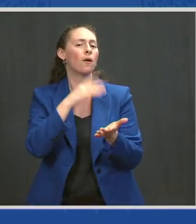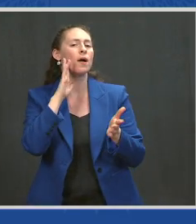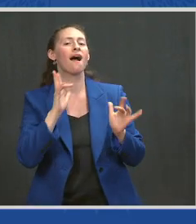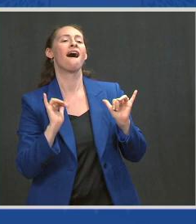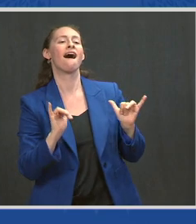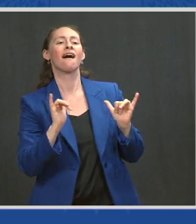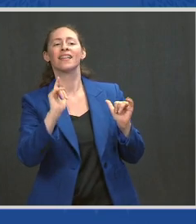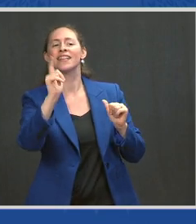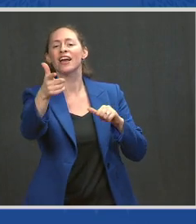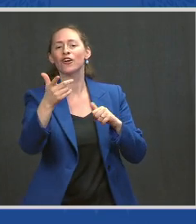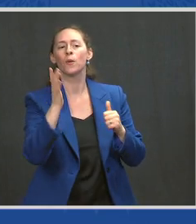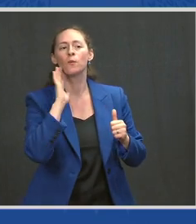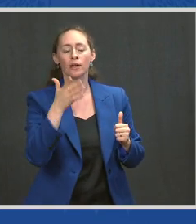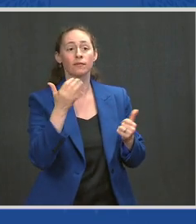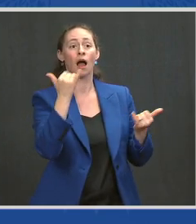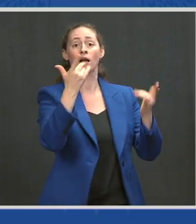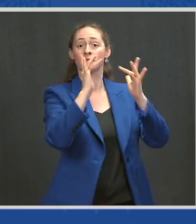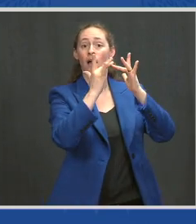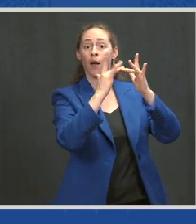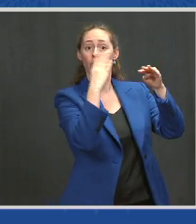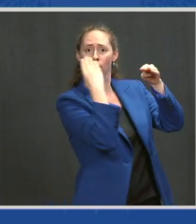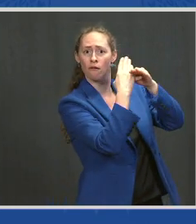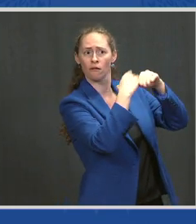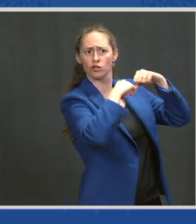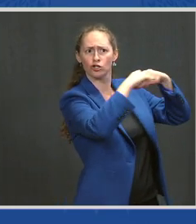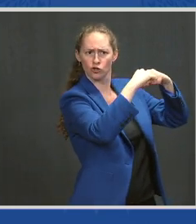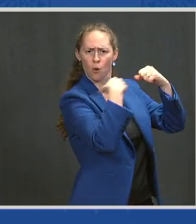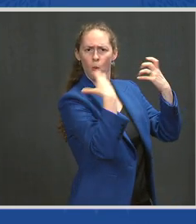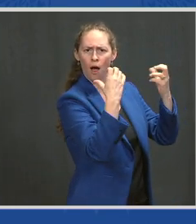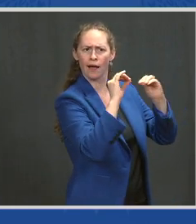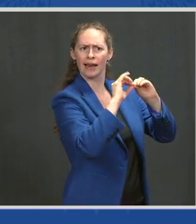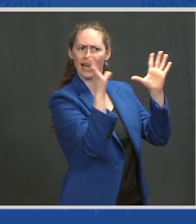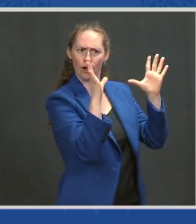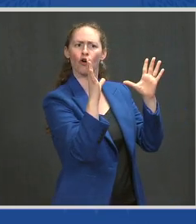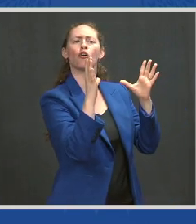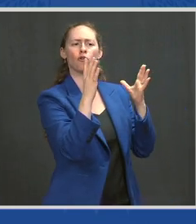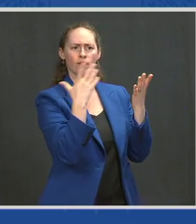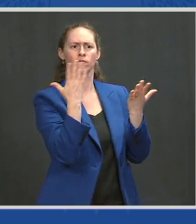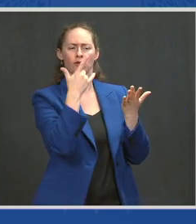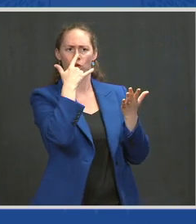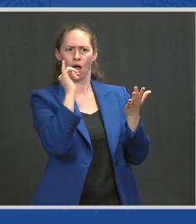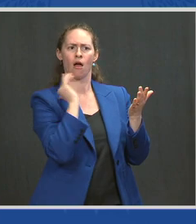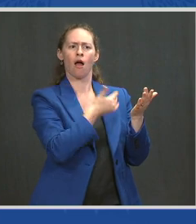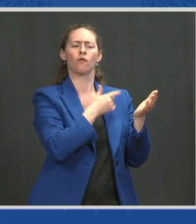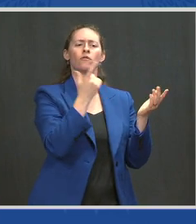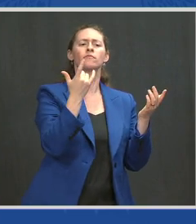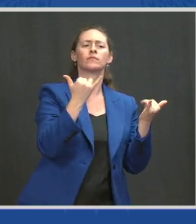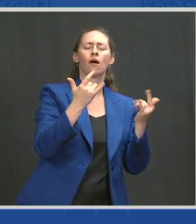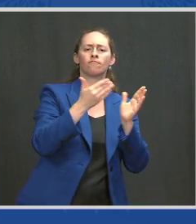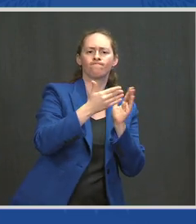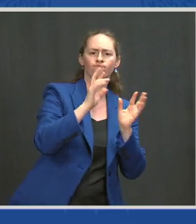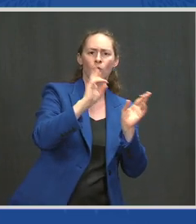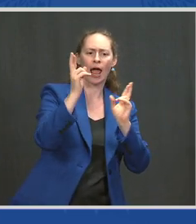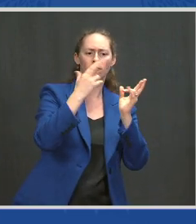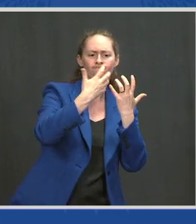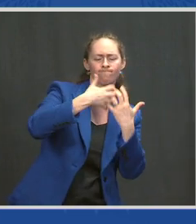that begins to bring some order. Because, look, the countries that most are likely to be damaged --